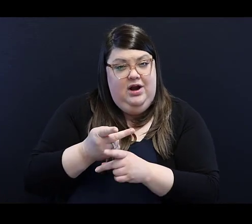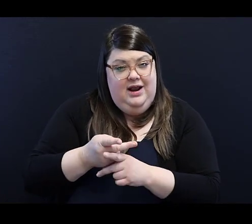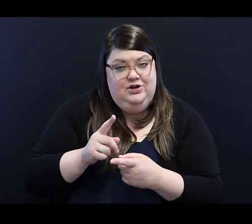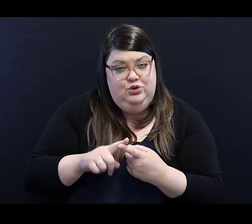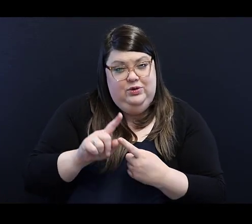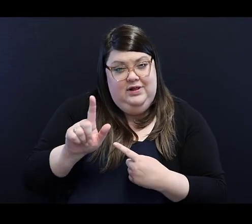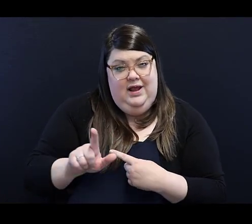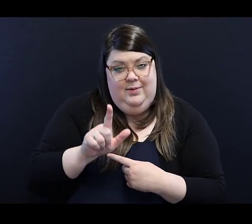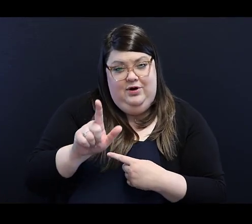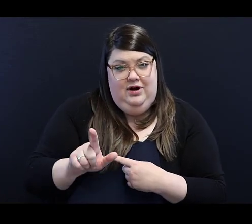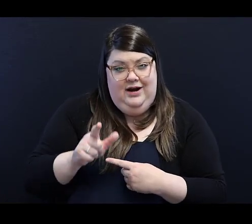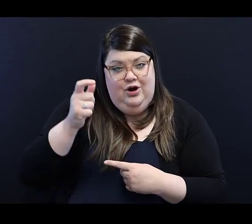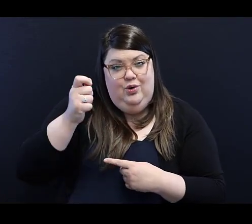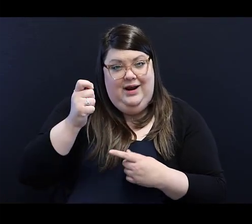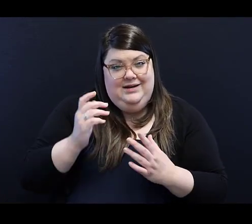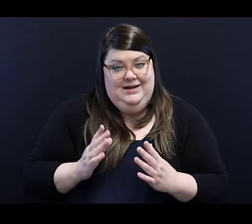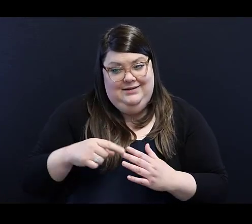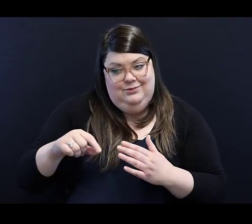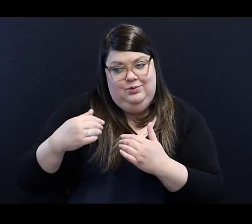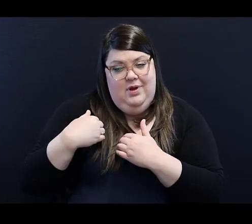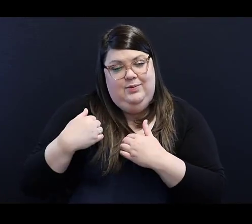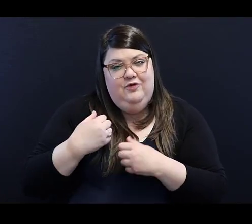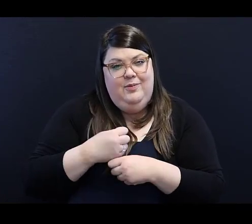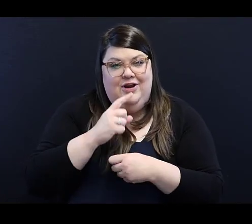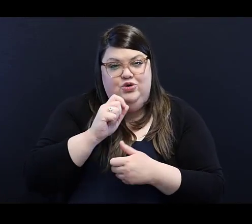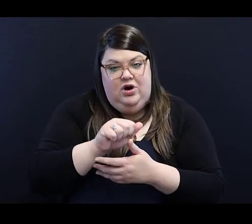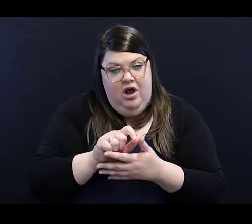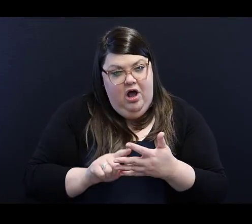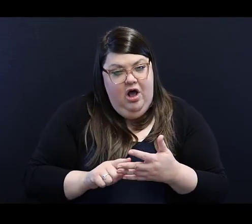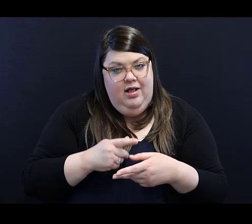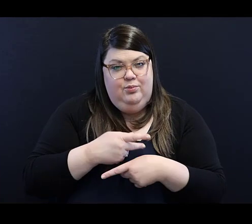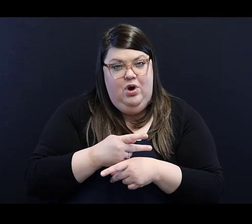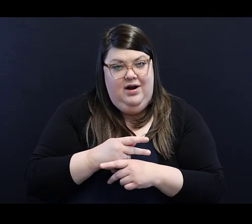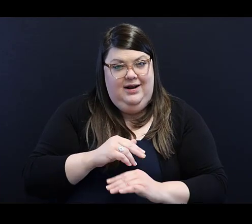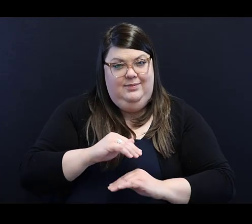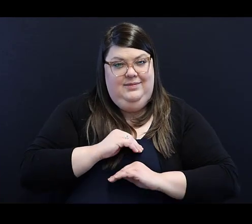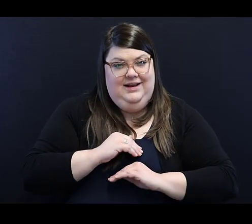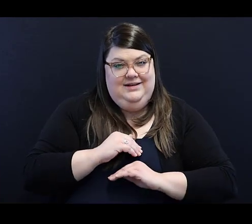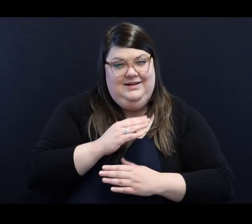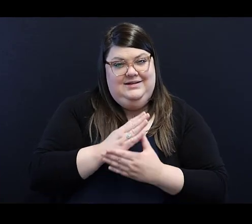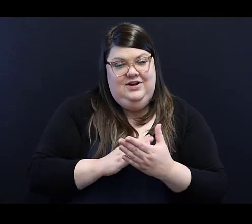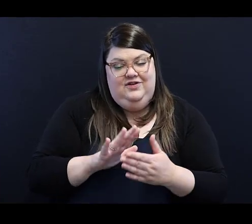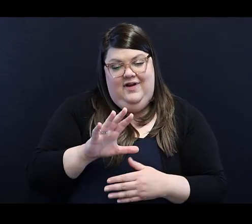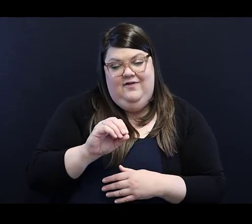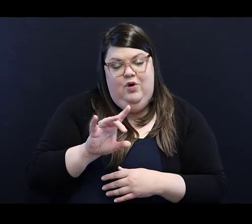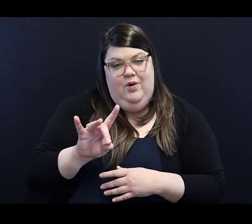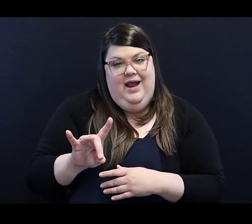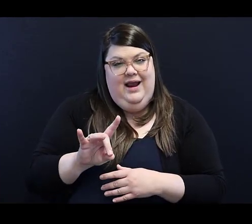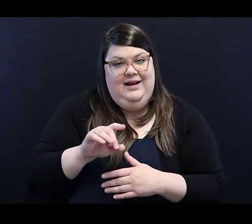grantees are responsible for ensuring all products meet Section 508 accessibility requirements.